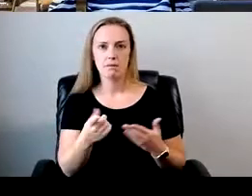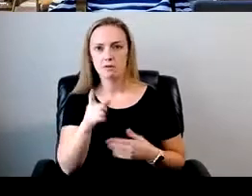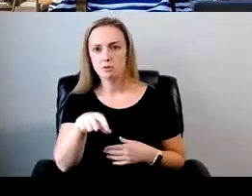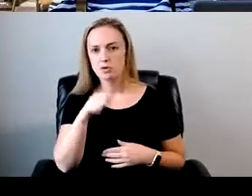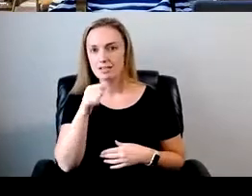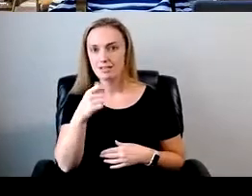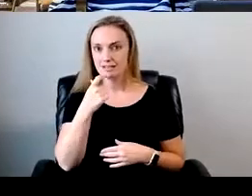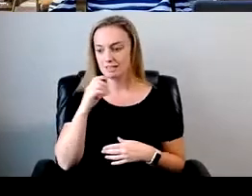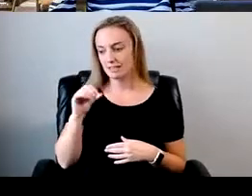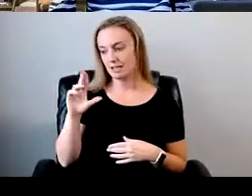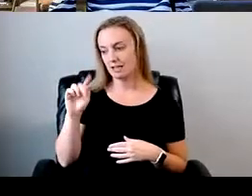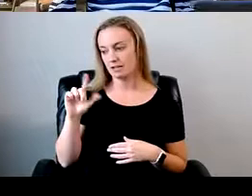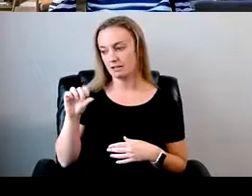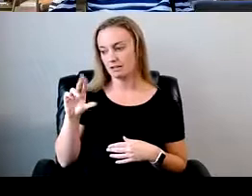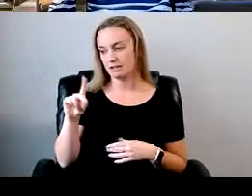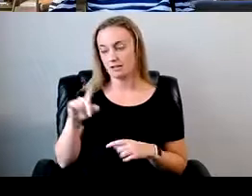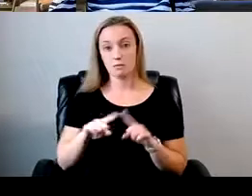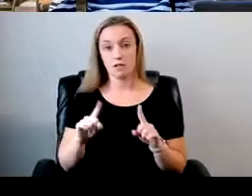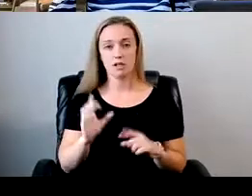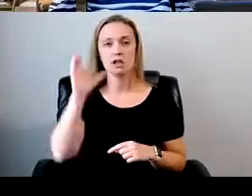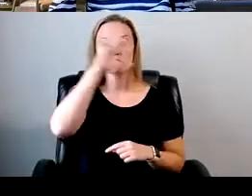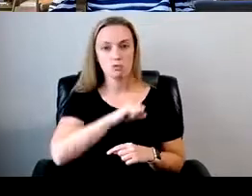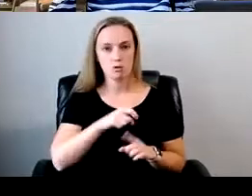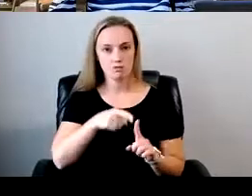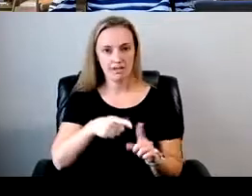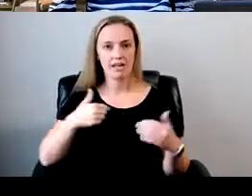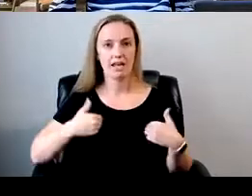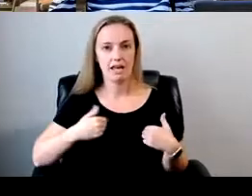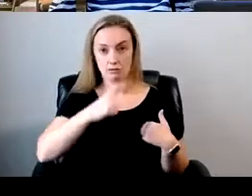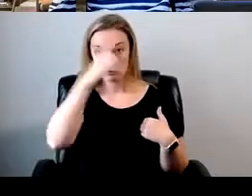but to assume trauma. Because people with intellectual developmental disabilities